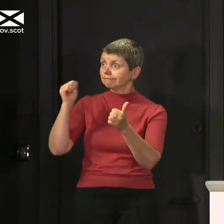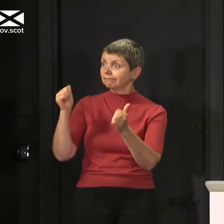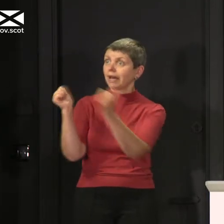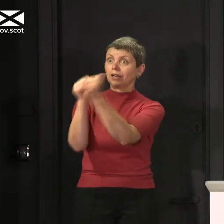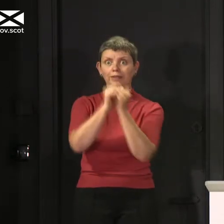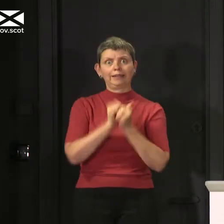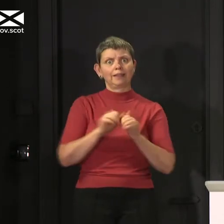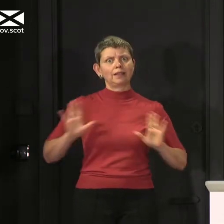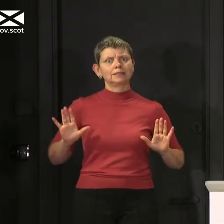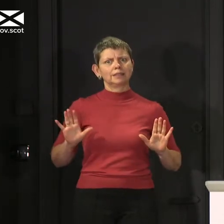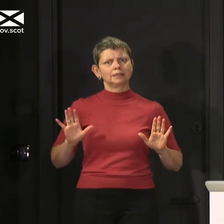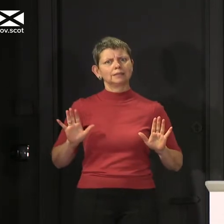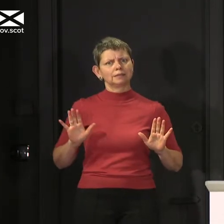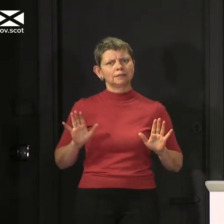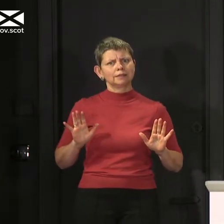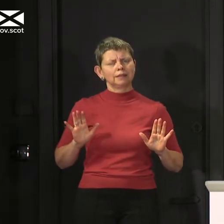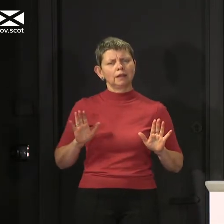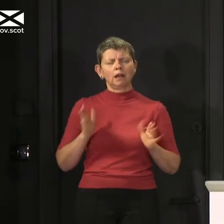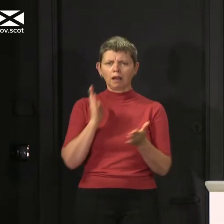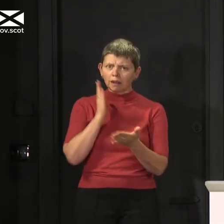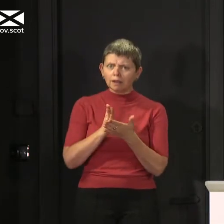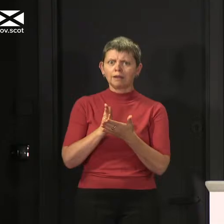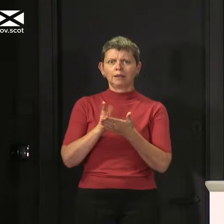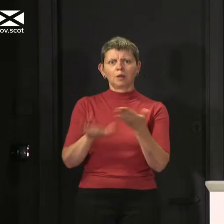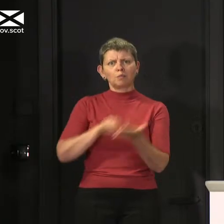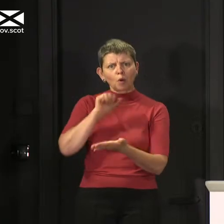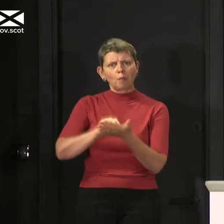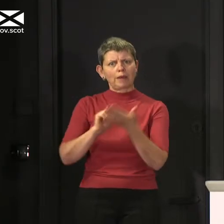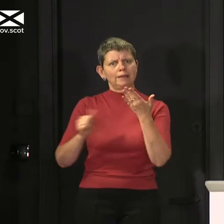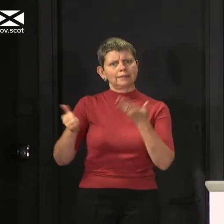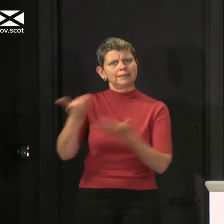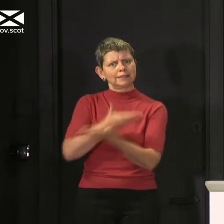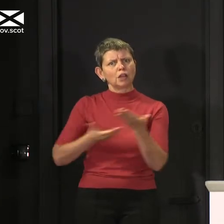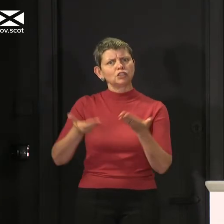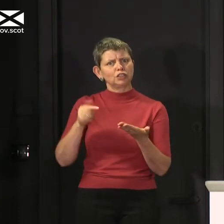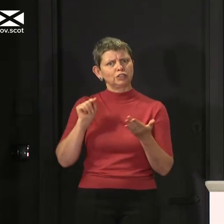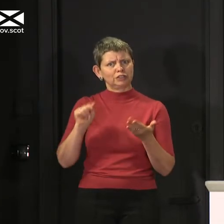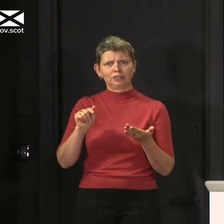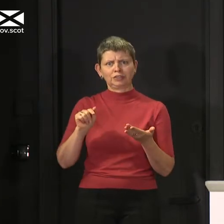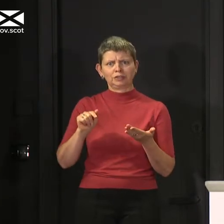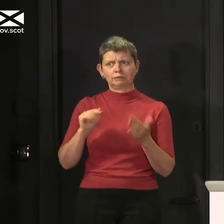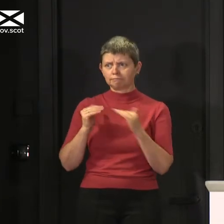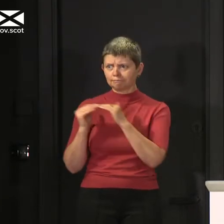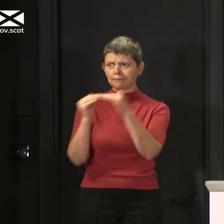the decisions and there is not actually a proper on the basis of equality, recognising